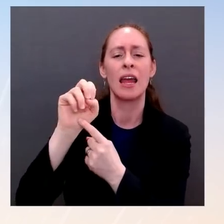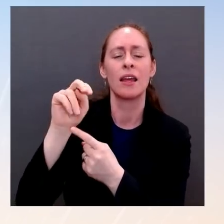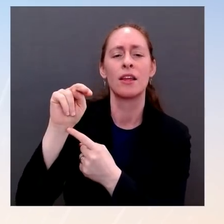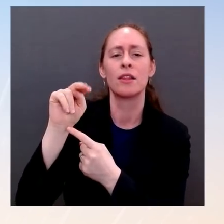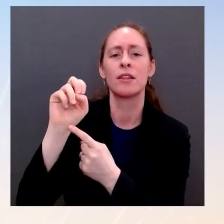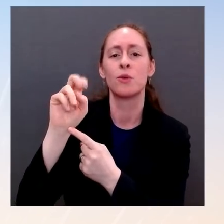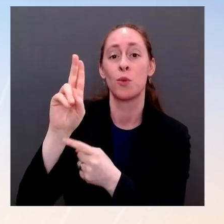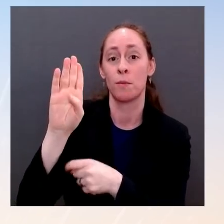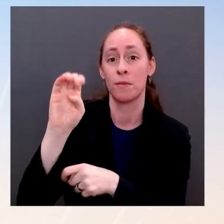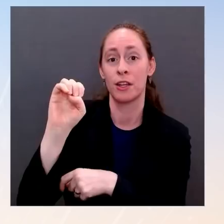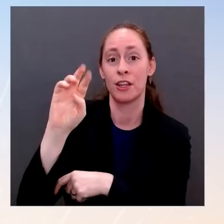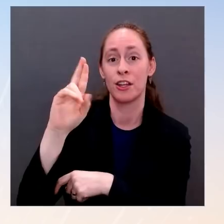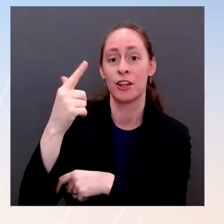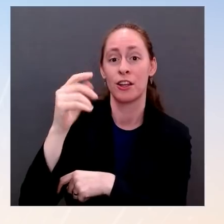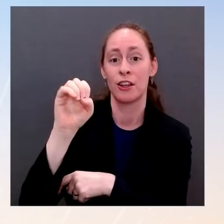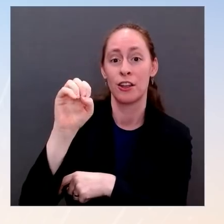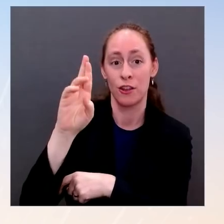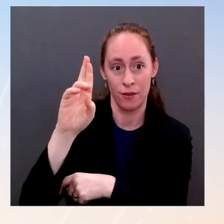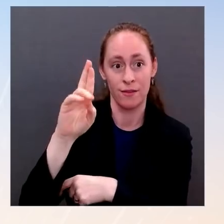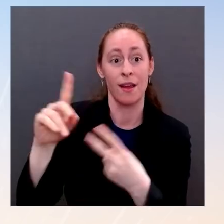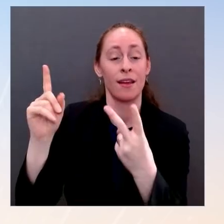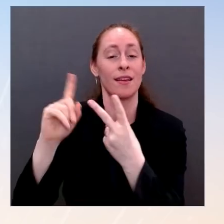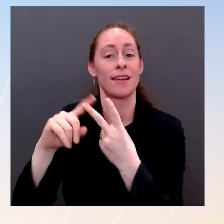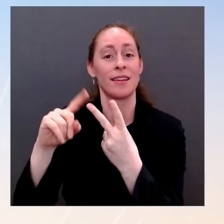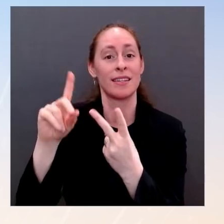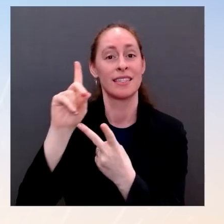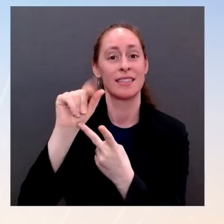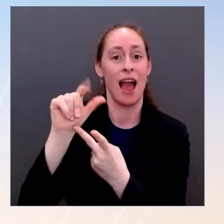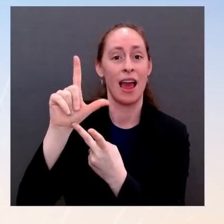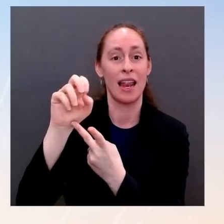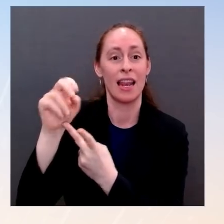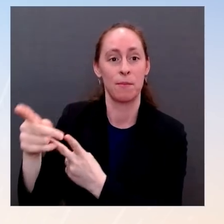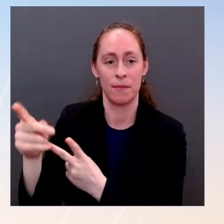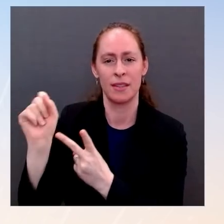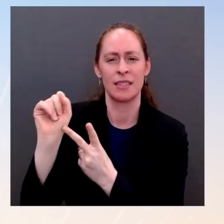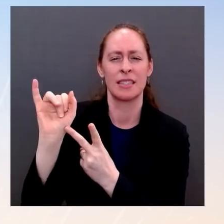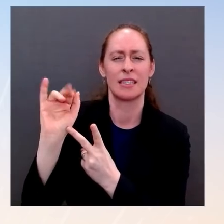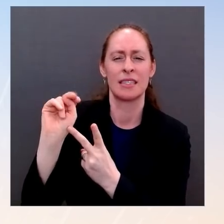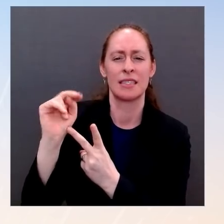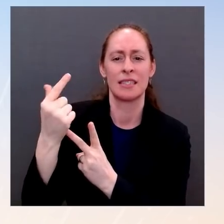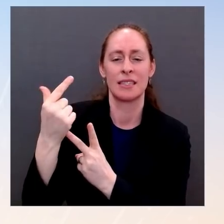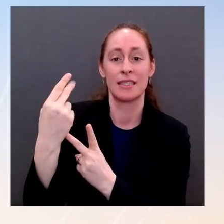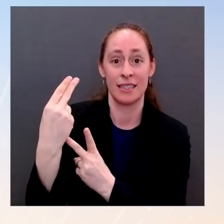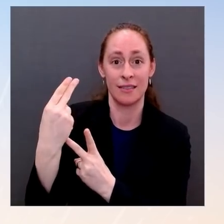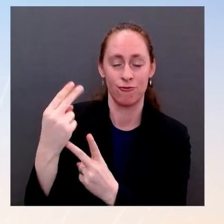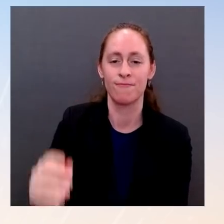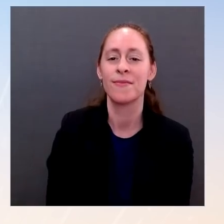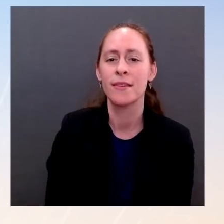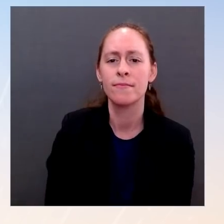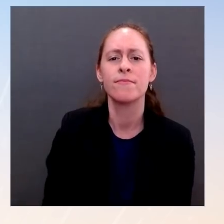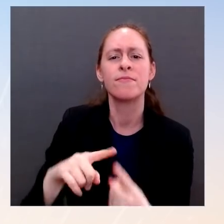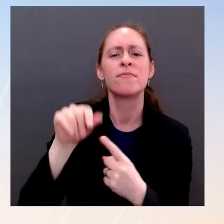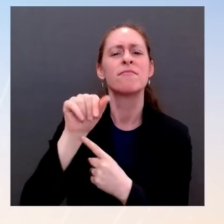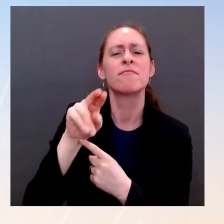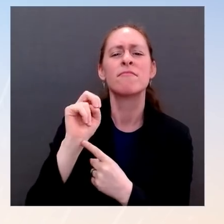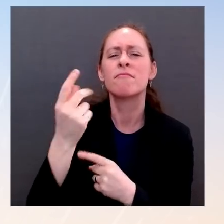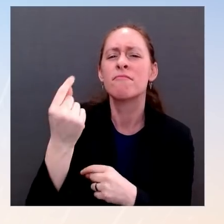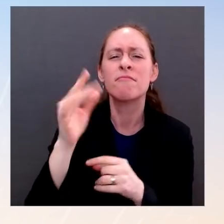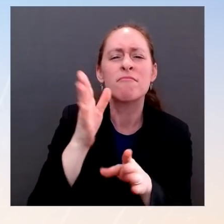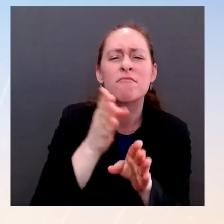Previously, she served as the National Security Agency's Director of Cybersecurity, where she led the NSA's cybersecurity mission.